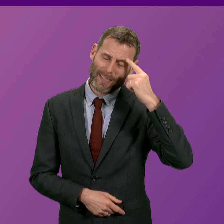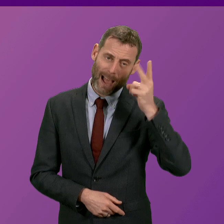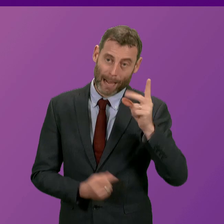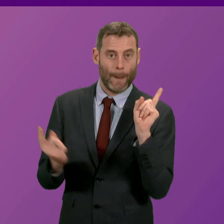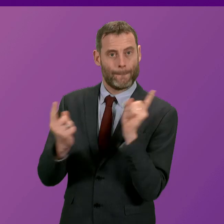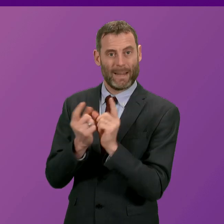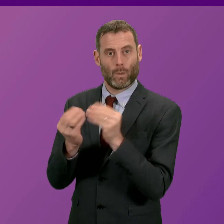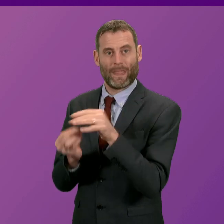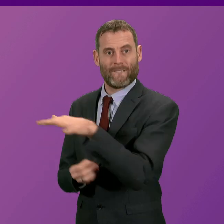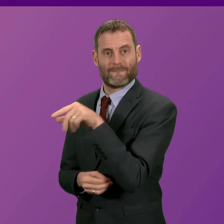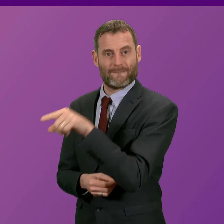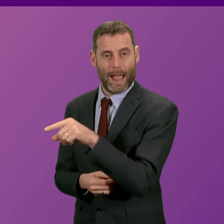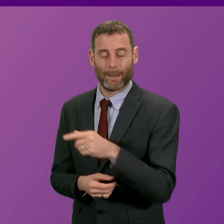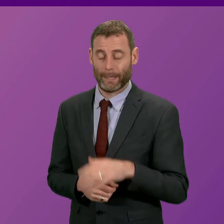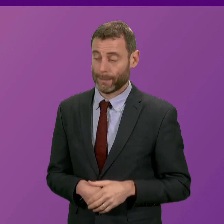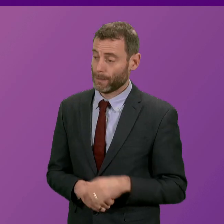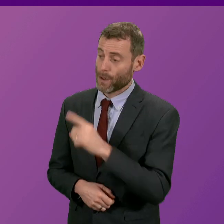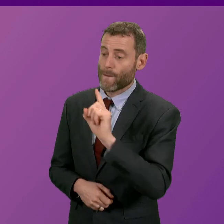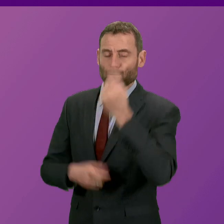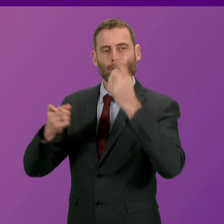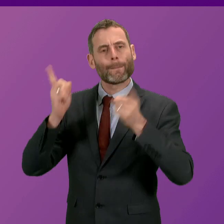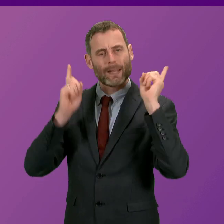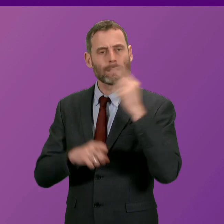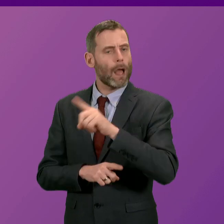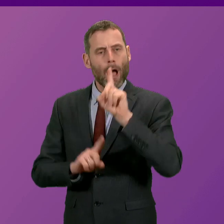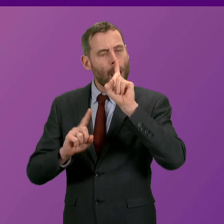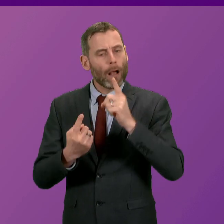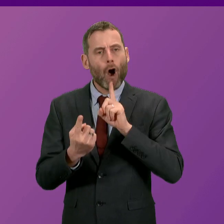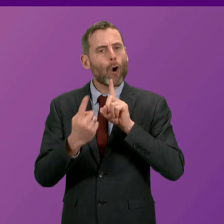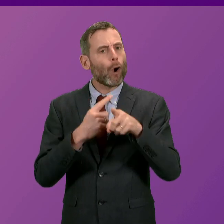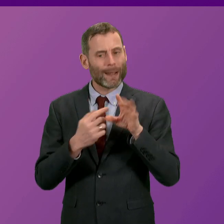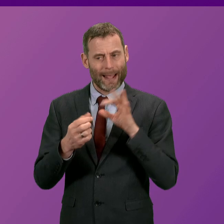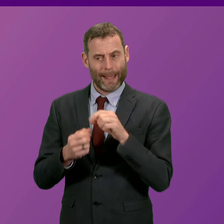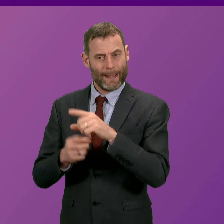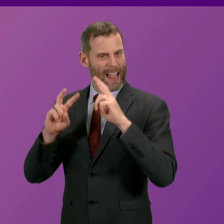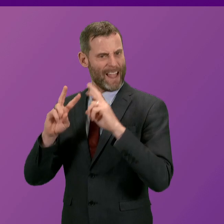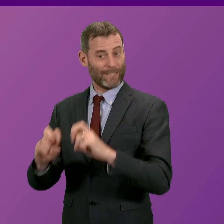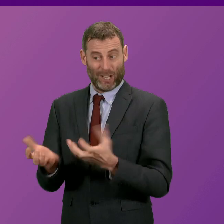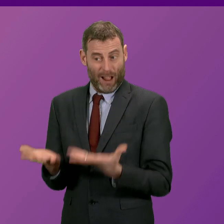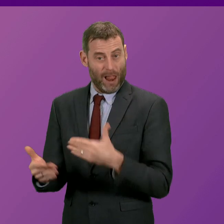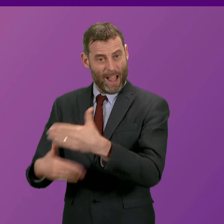First Minister cannot comment on a live police investigation, will he meet Veronica and her